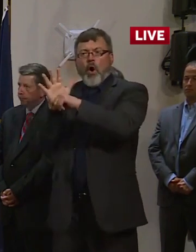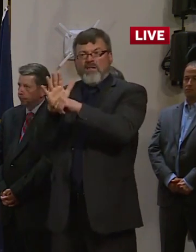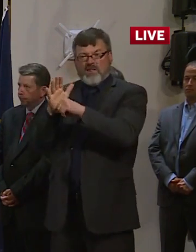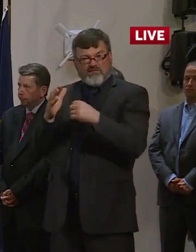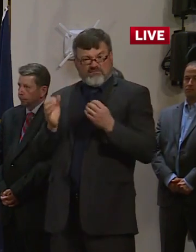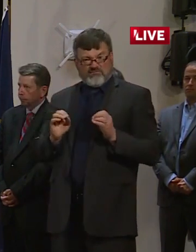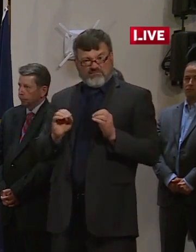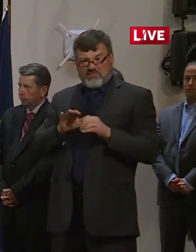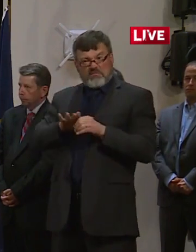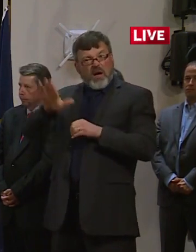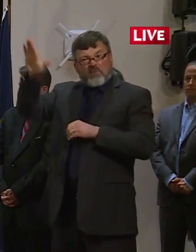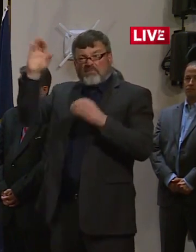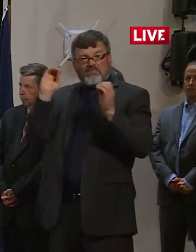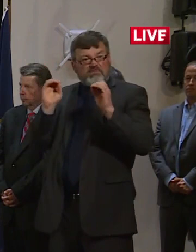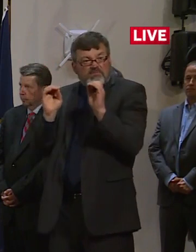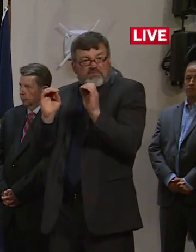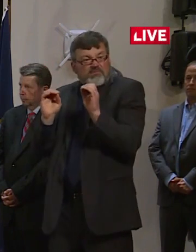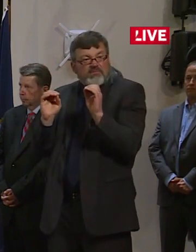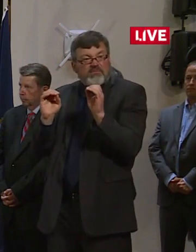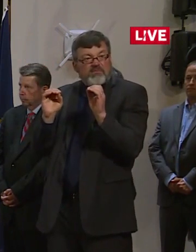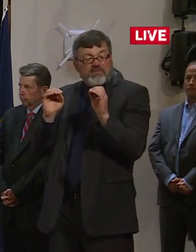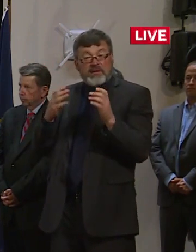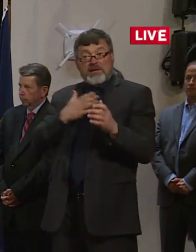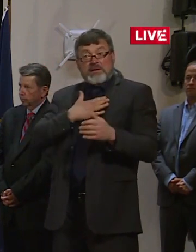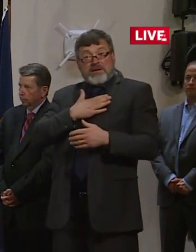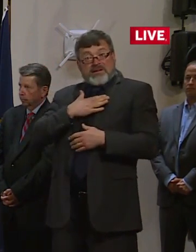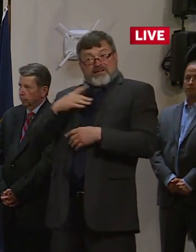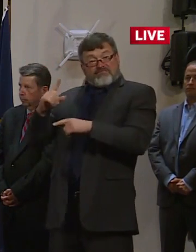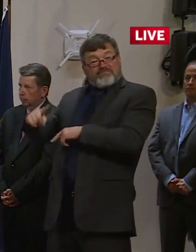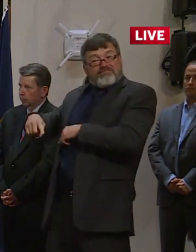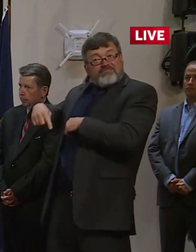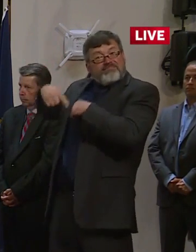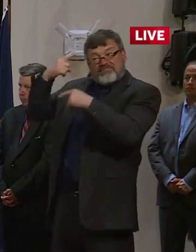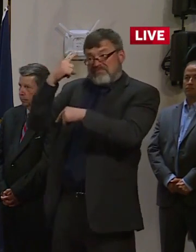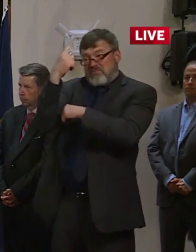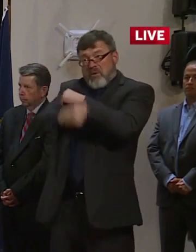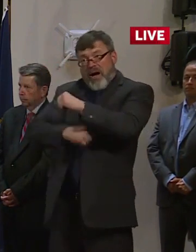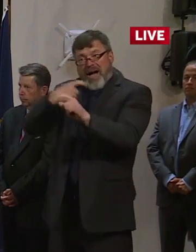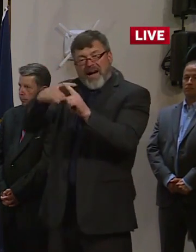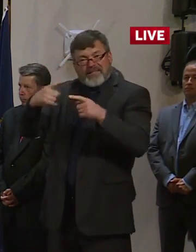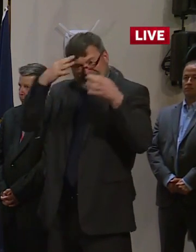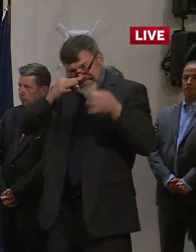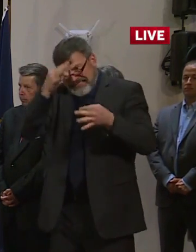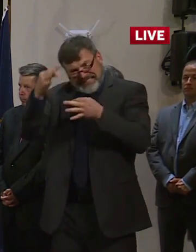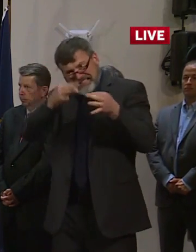SURGEON COVID HOPS -- COVID HOSPITALIZATIONS AND DEASTH THAT WE WERE CONCERNED ABOUT.